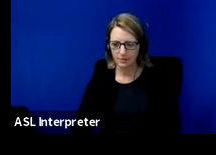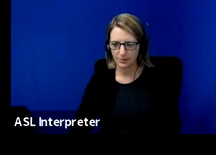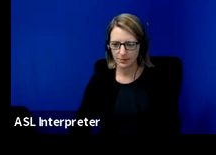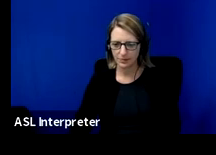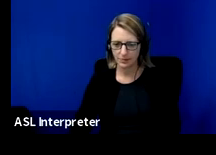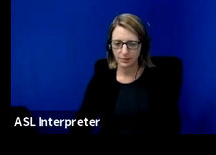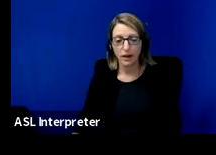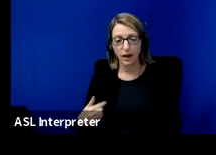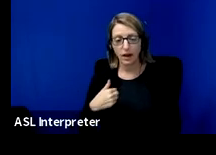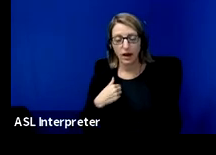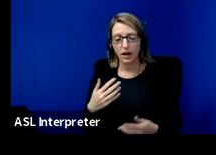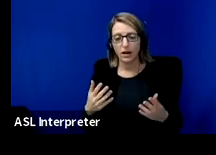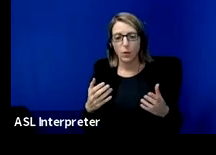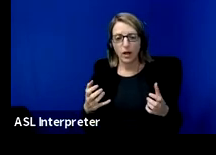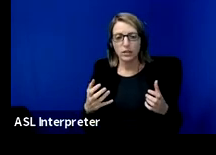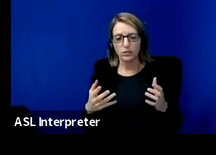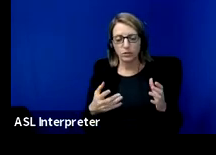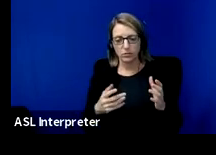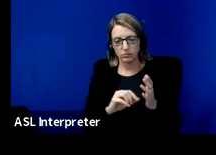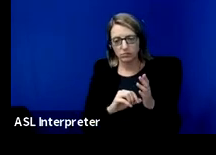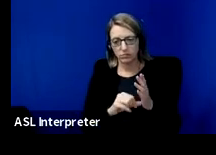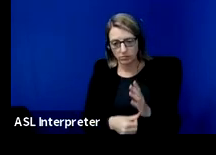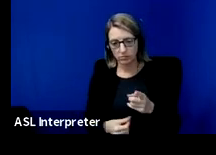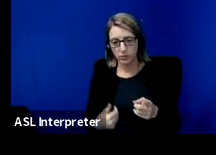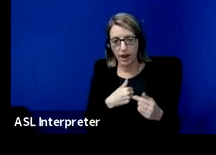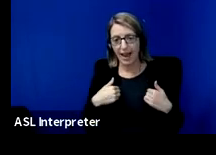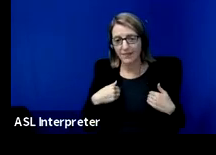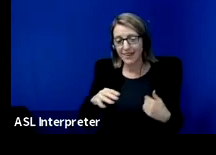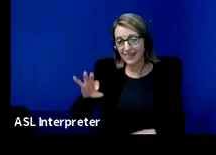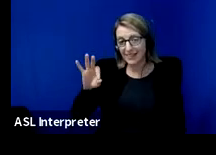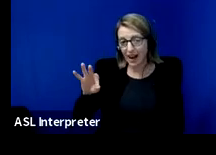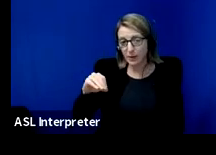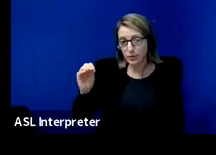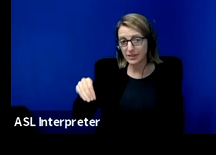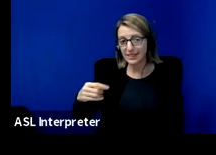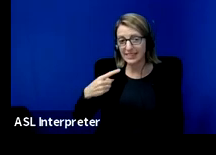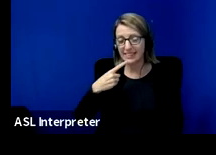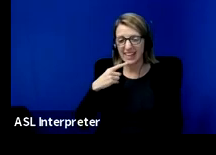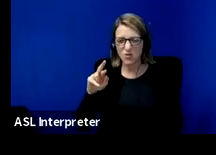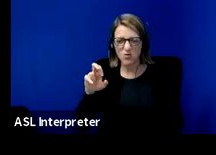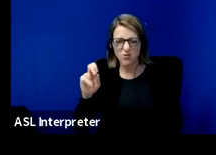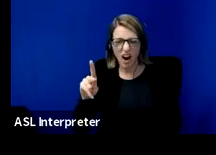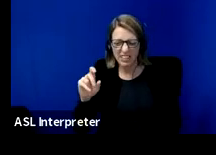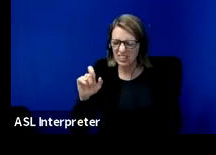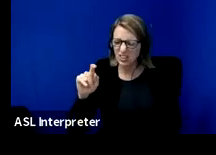ESD 113 - Andrew Hickman: I do want to highlight that we have 9% who say they are rock star status, they're ready to go with Canvas.